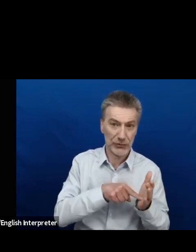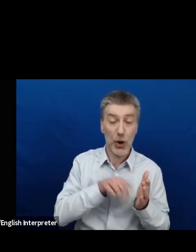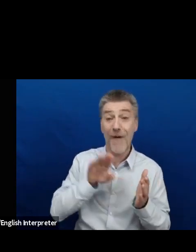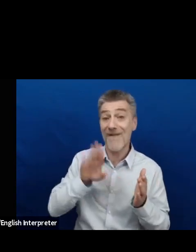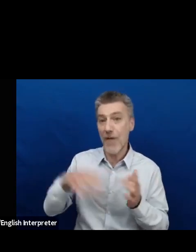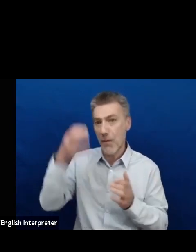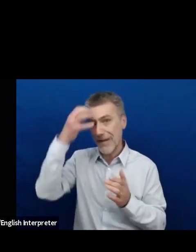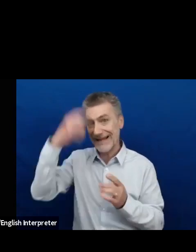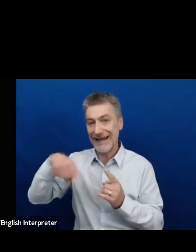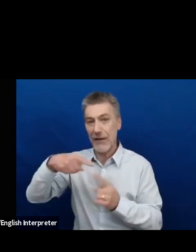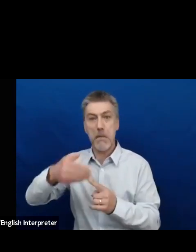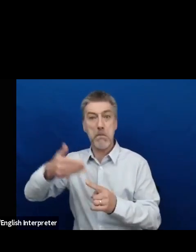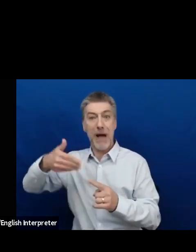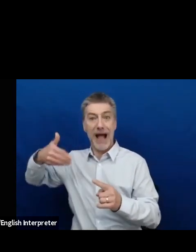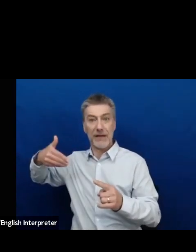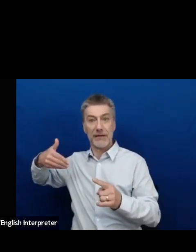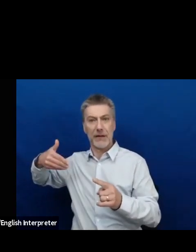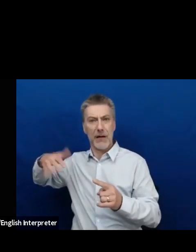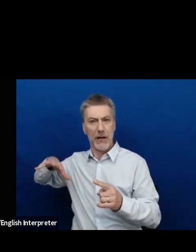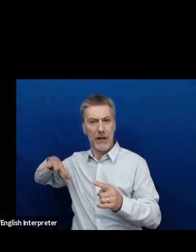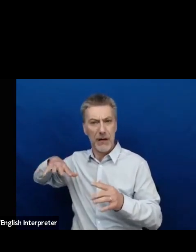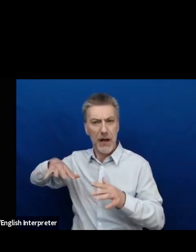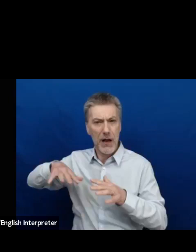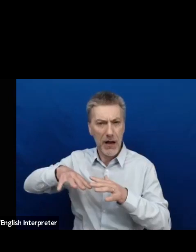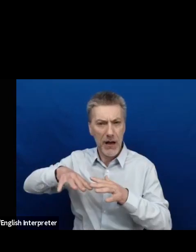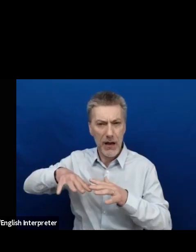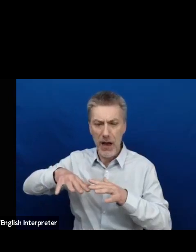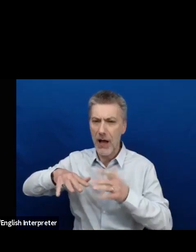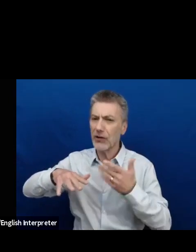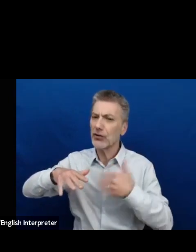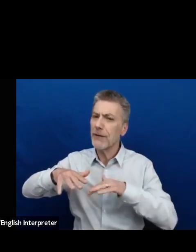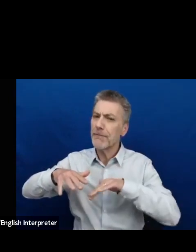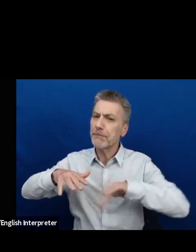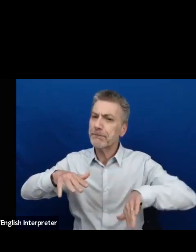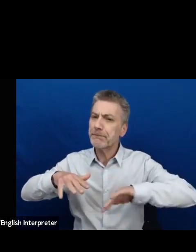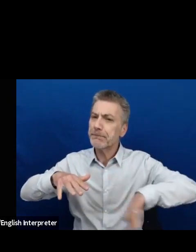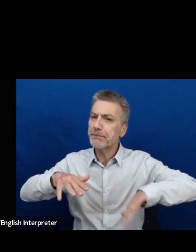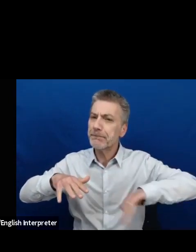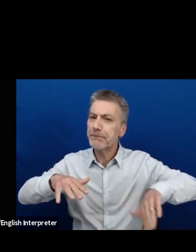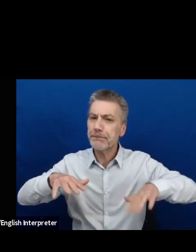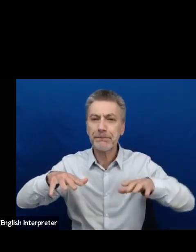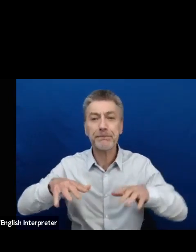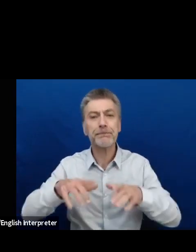the legitimate object of public policy. The distinction made between the